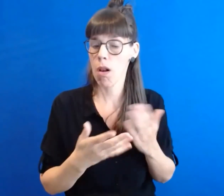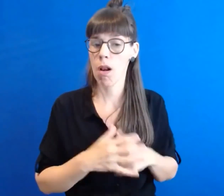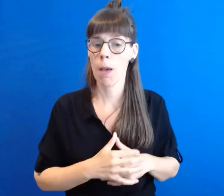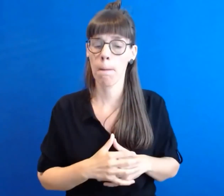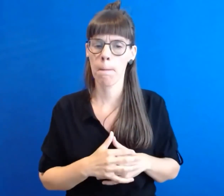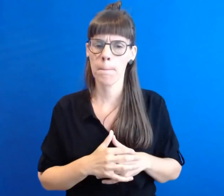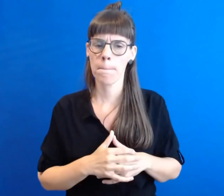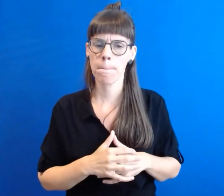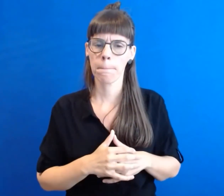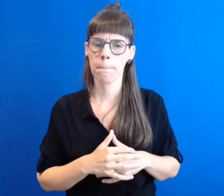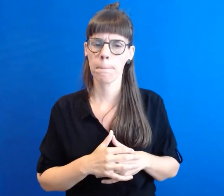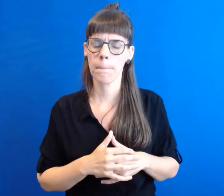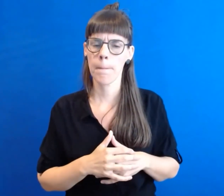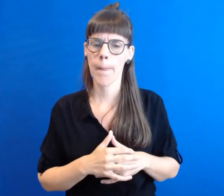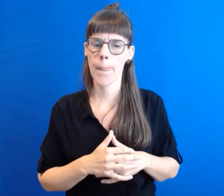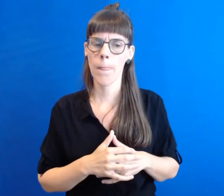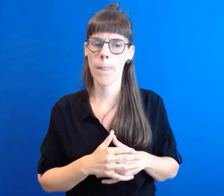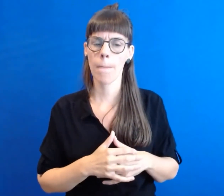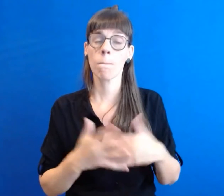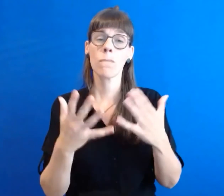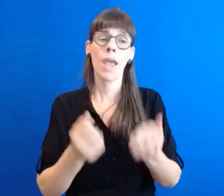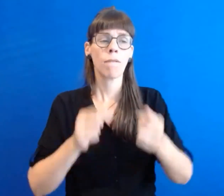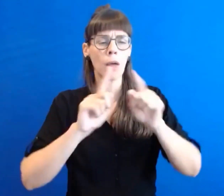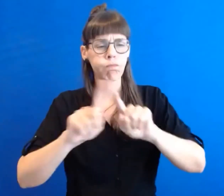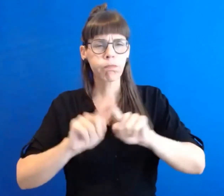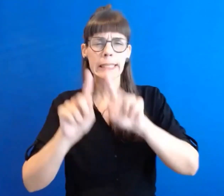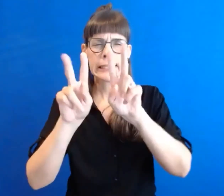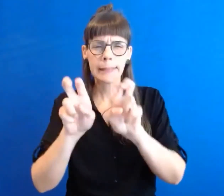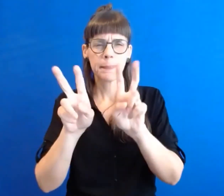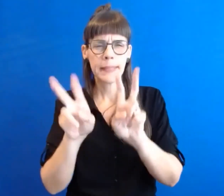is available in accessible